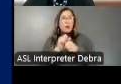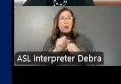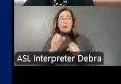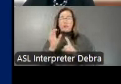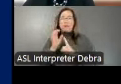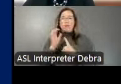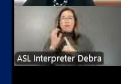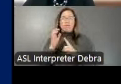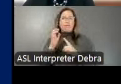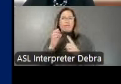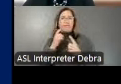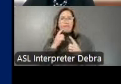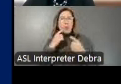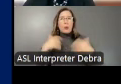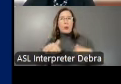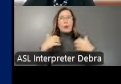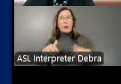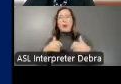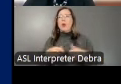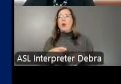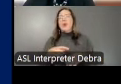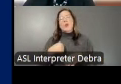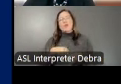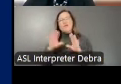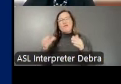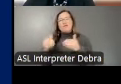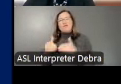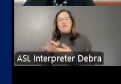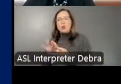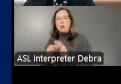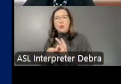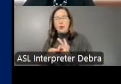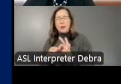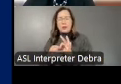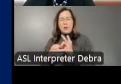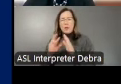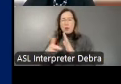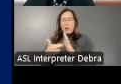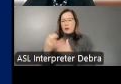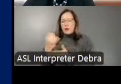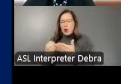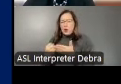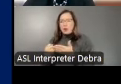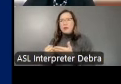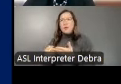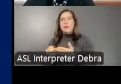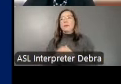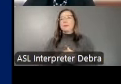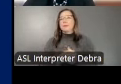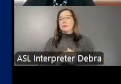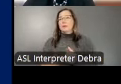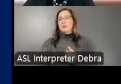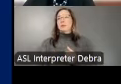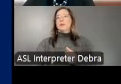norms about too often narrow interpretations of the roles of the arts in our society.